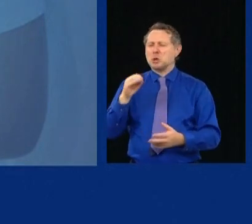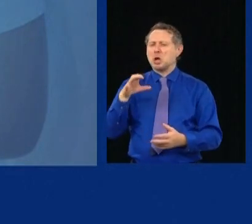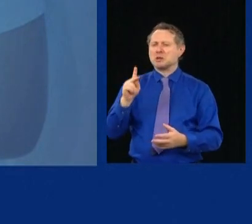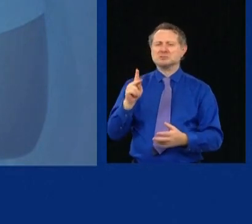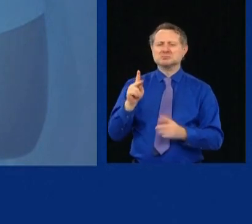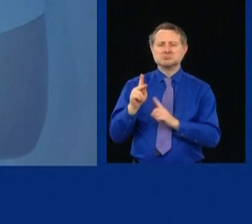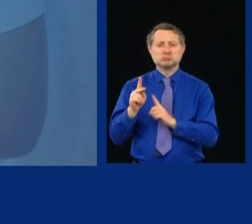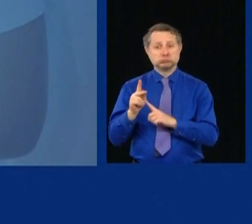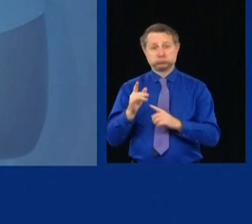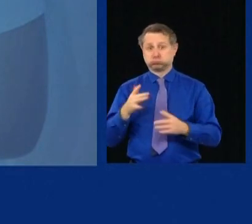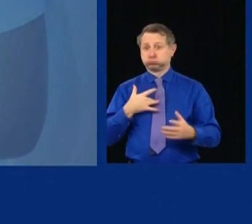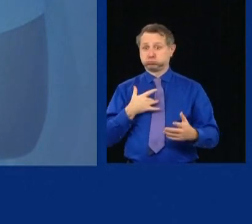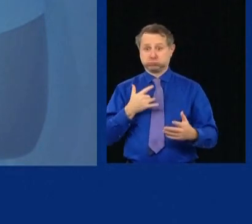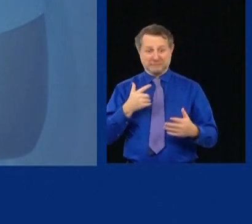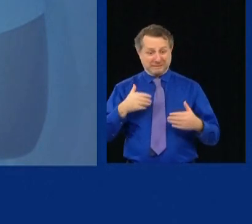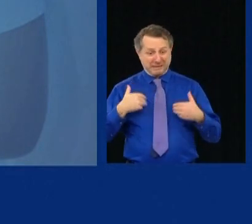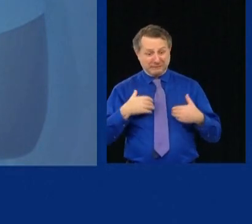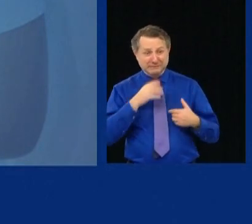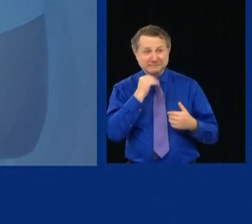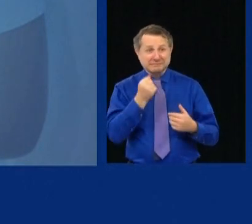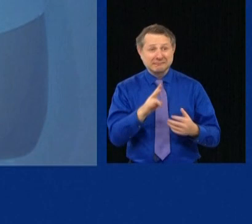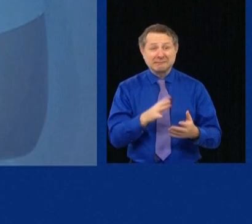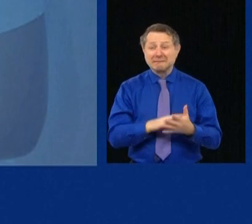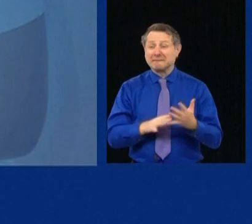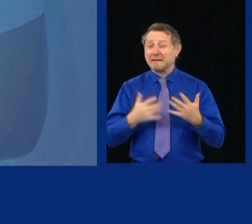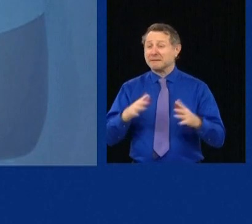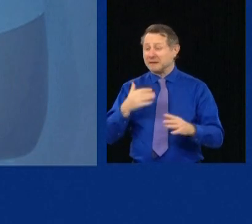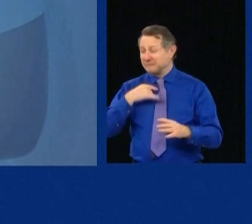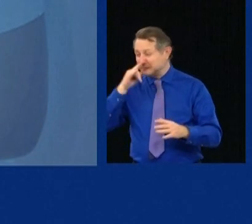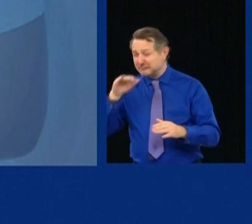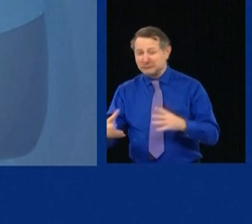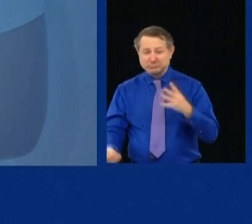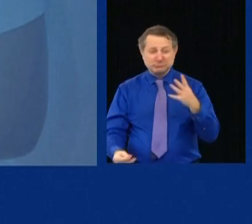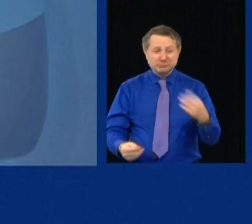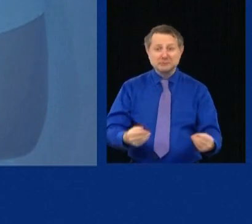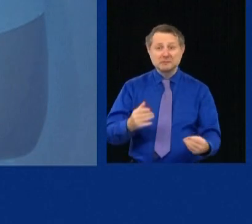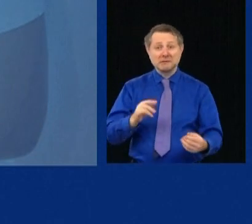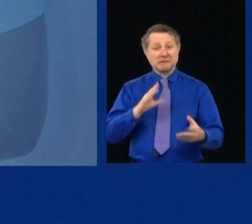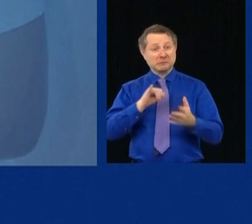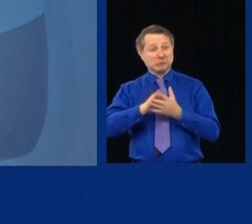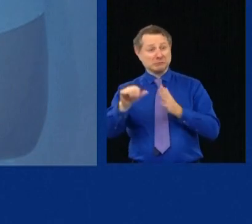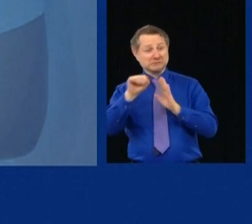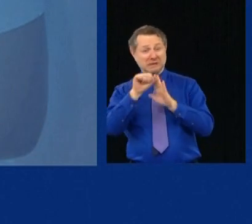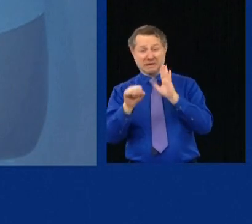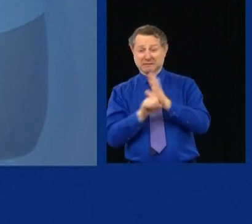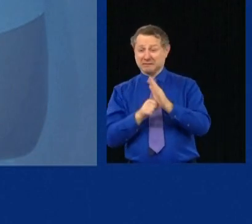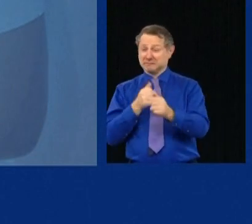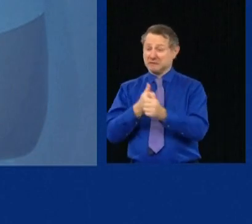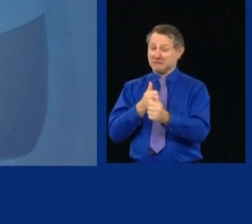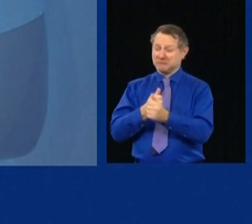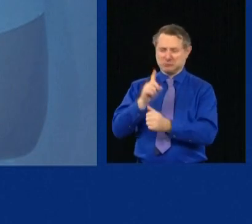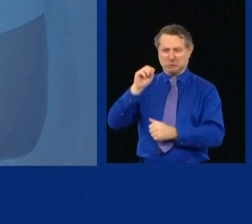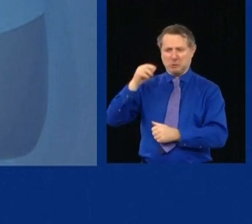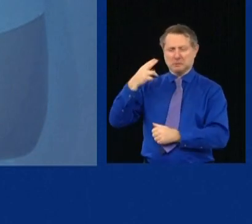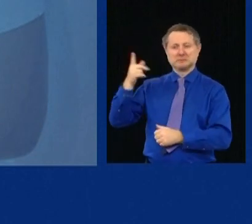SHOCK-LIKE SYNDROME. WE HAVE LOST A FIVE-YEAR-OLD, A SEVEN-YEAR-OLD AND AN 18-YEAR-OLD GIRL TO THIS